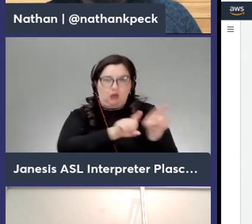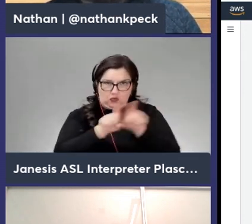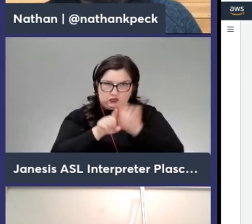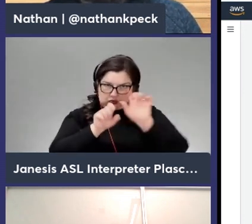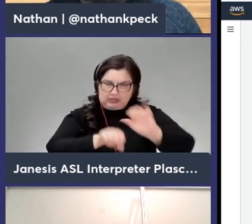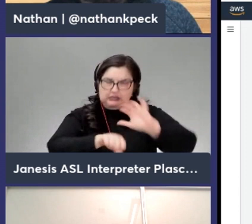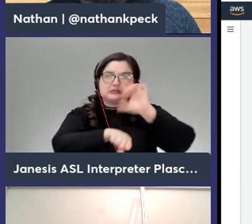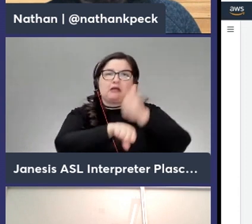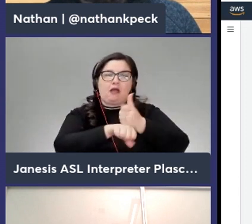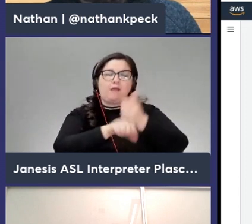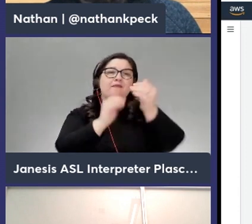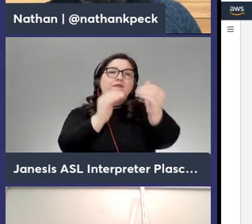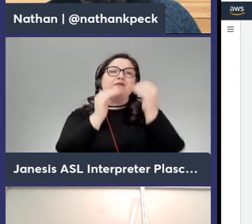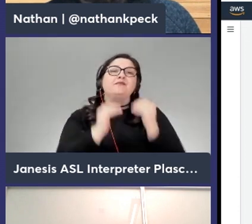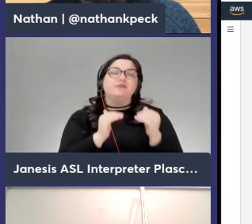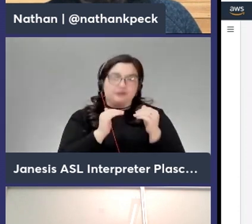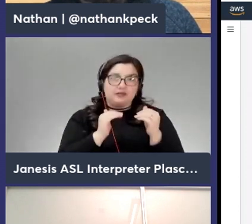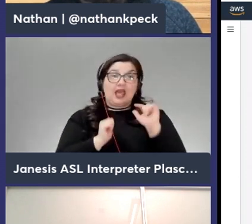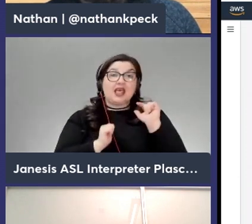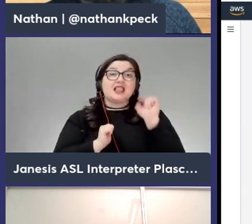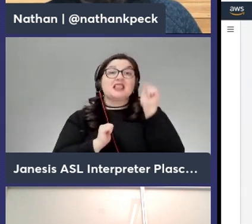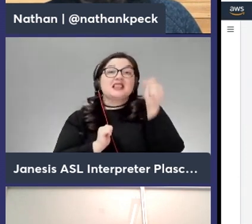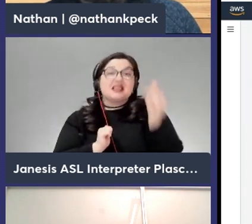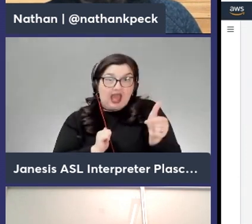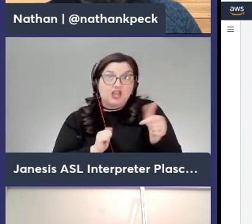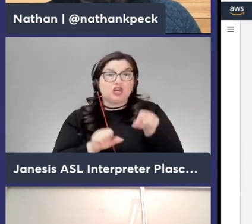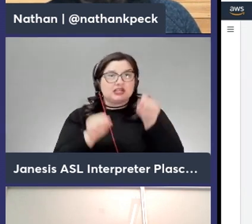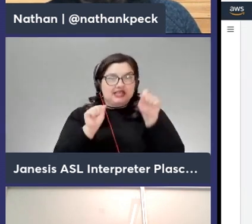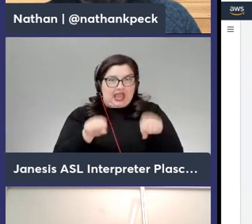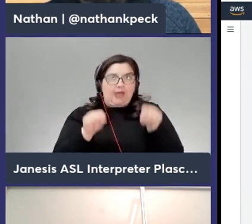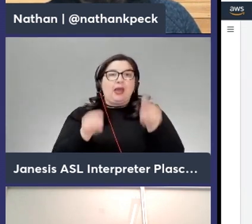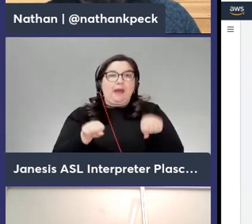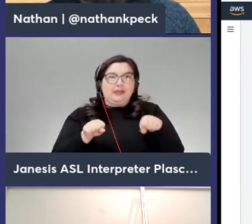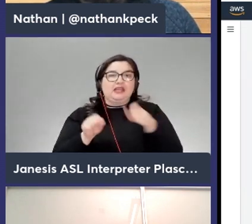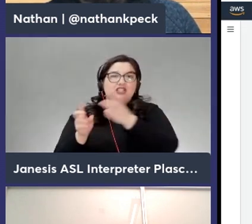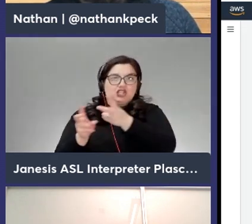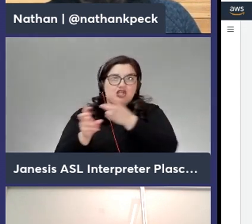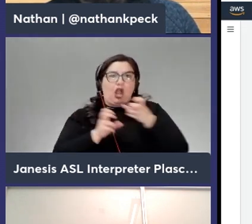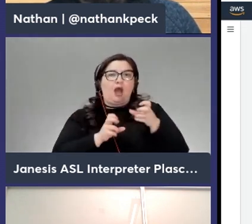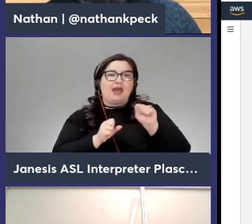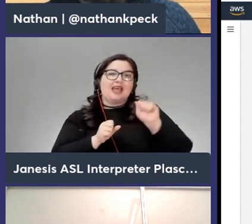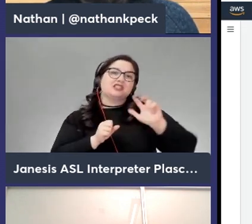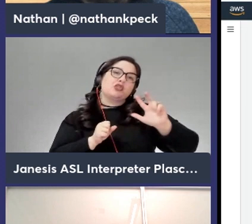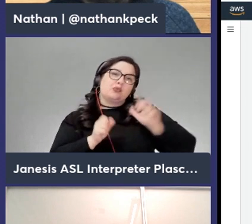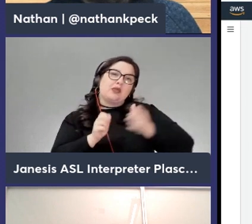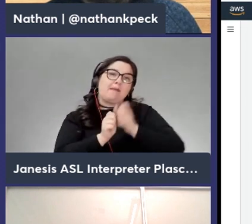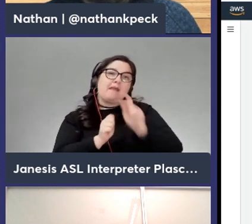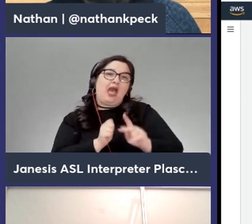And then later on, you'll have the capability to copy your S3 Backups to other AWS regions,